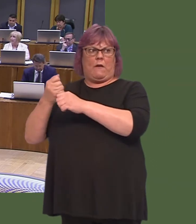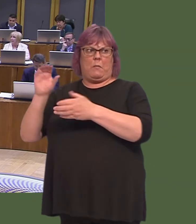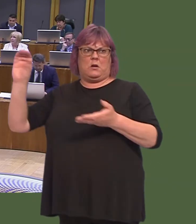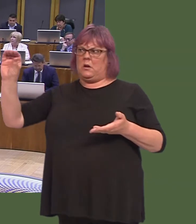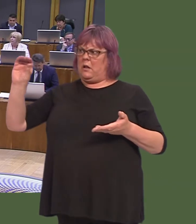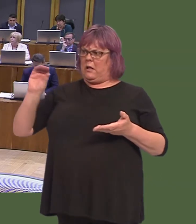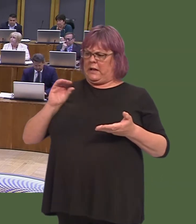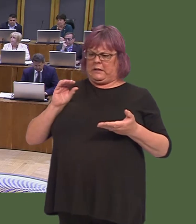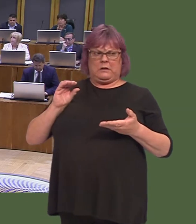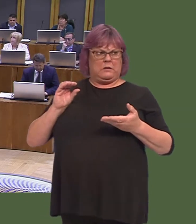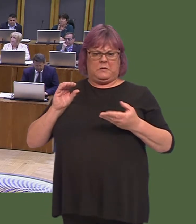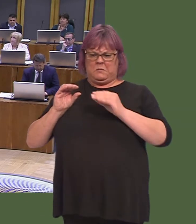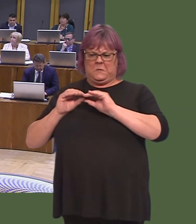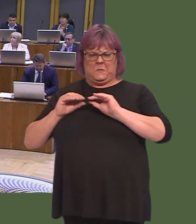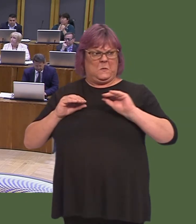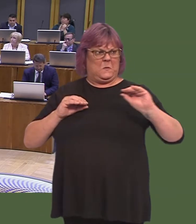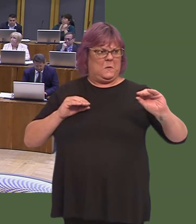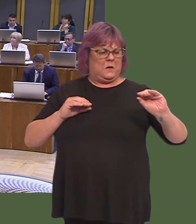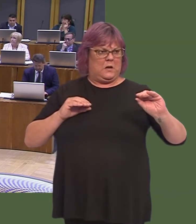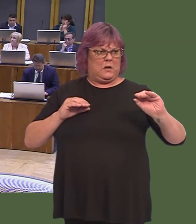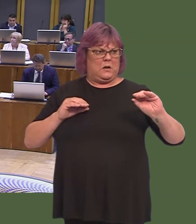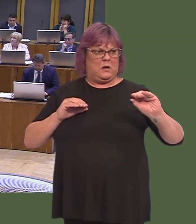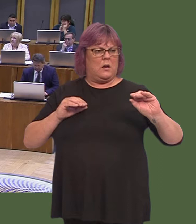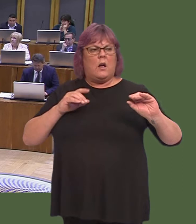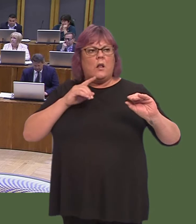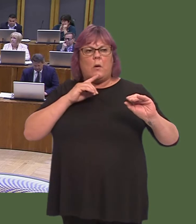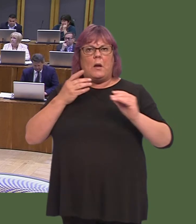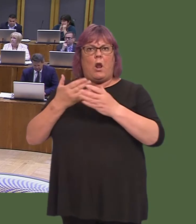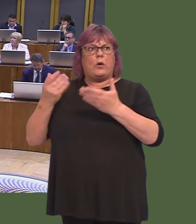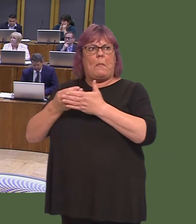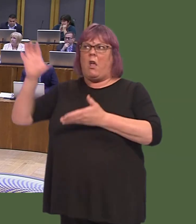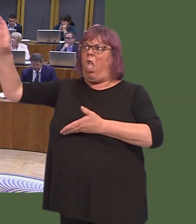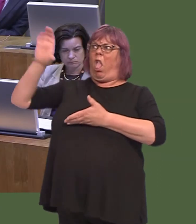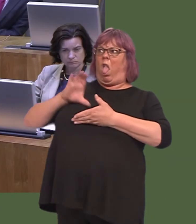Government. So, it's not as if there is a sudden windfall of money that we can draw on in order to help businesses.